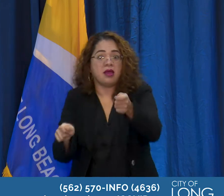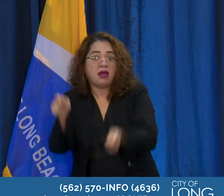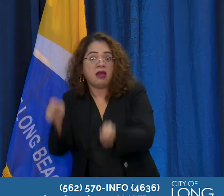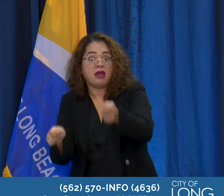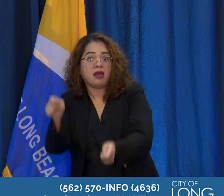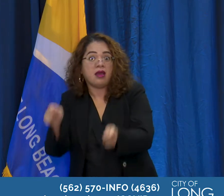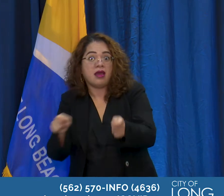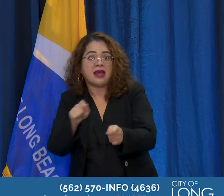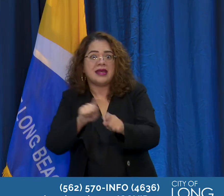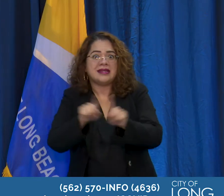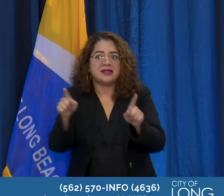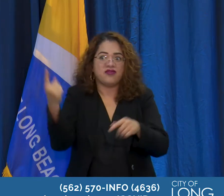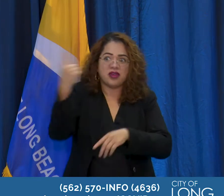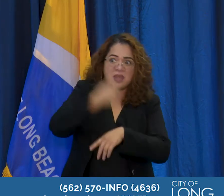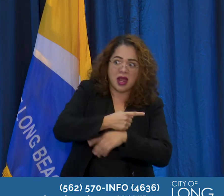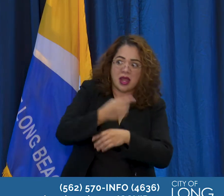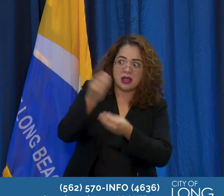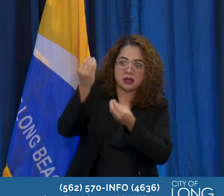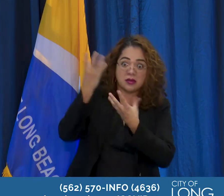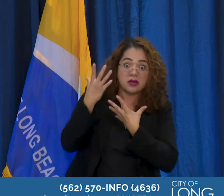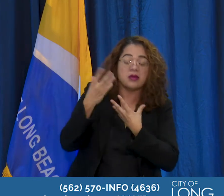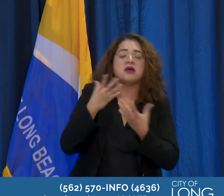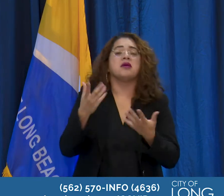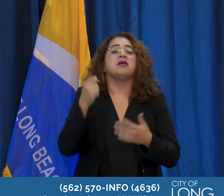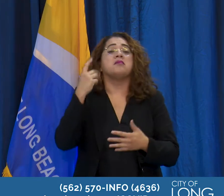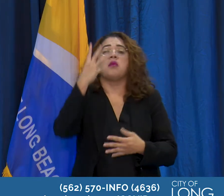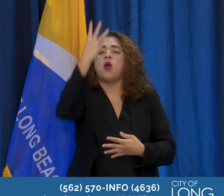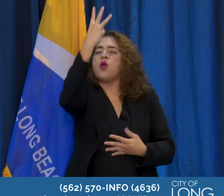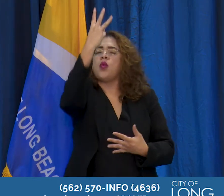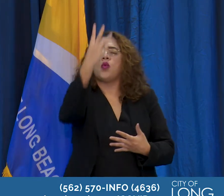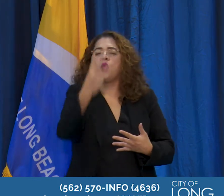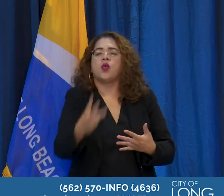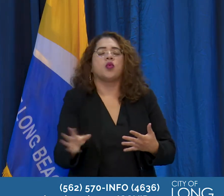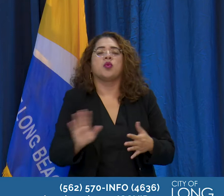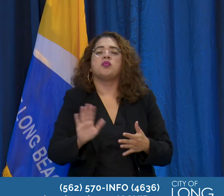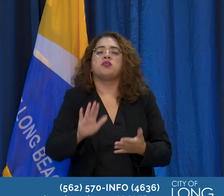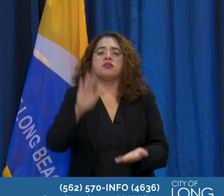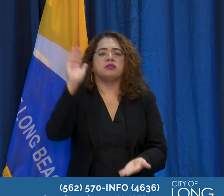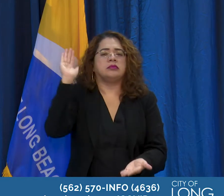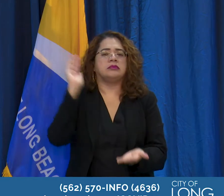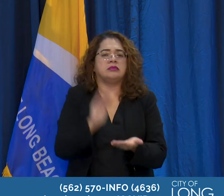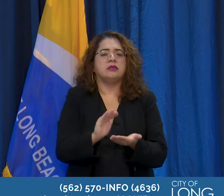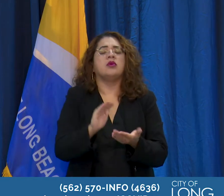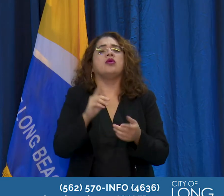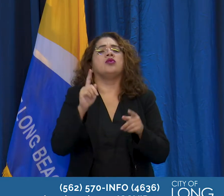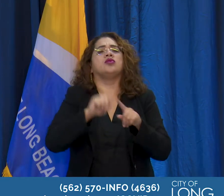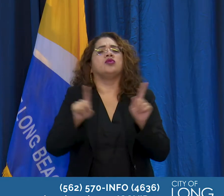days and so while we won't be here every Wednesday at 3, we'll continue to keep the public informed